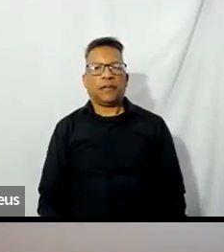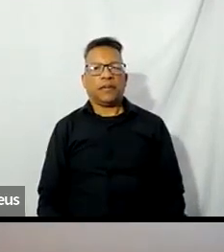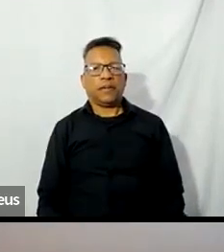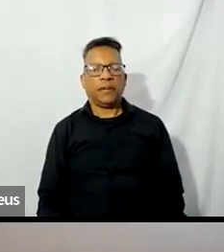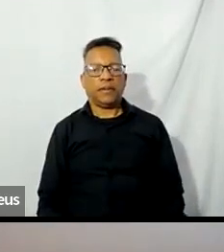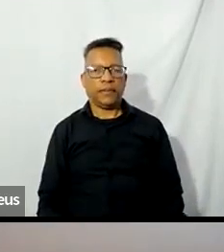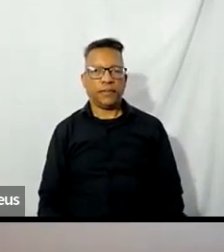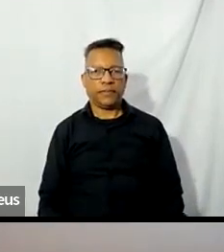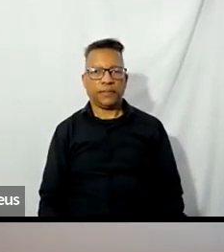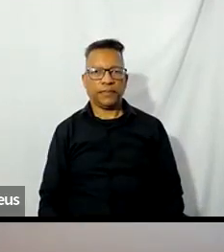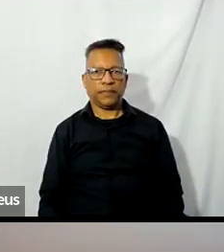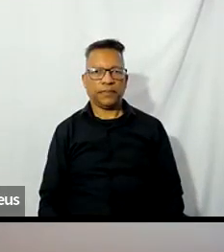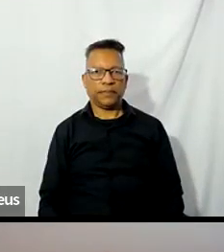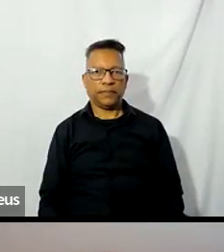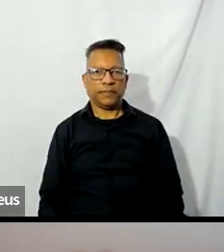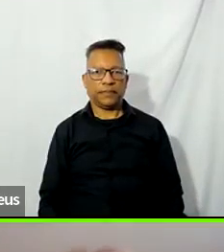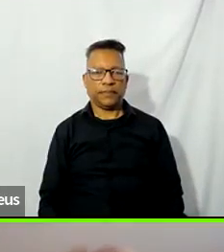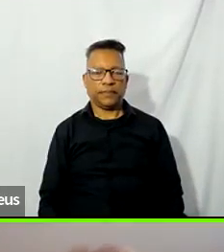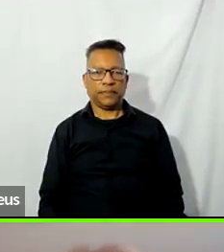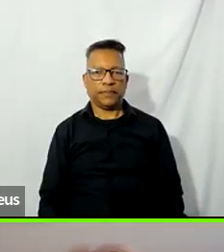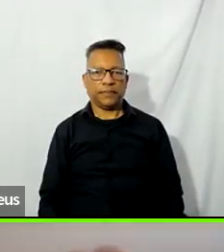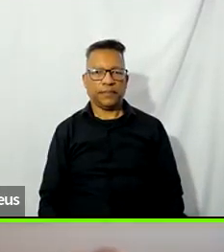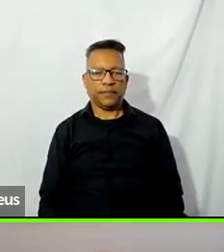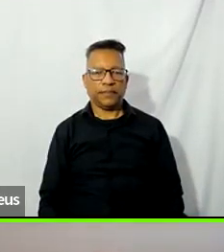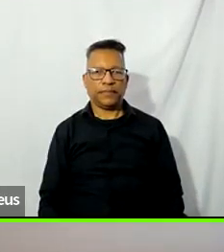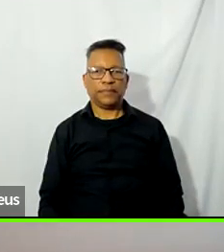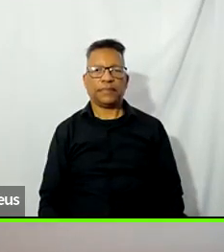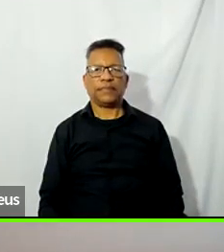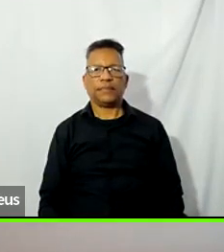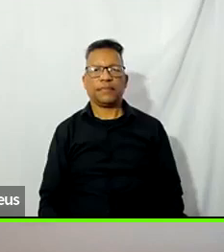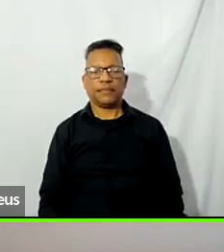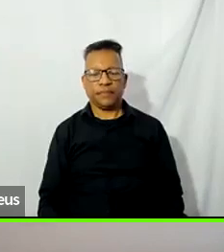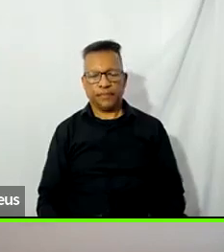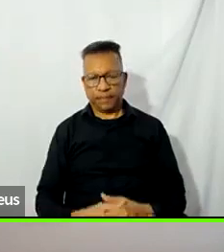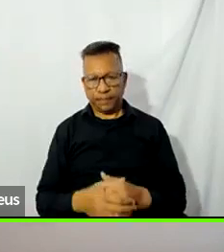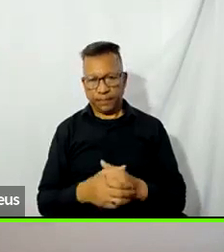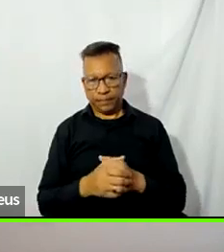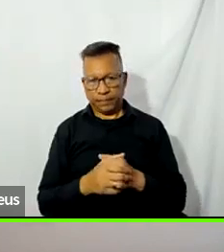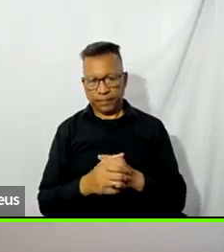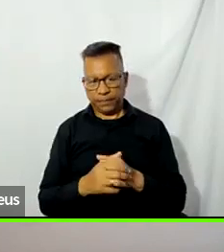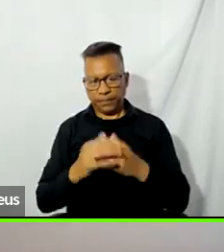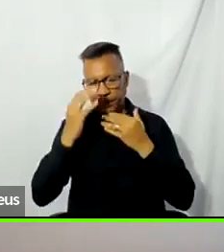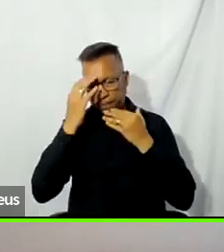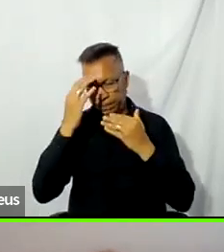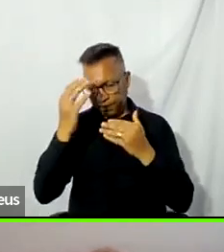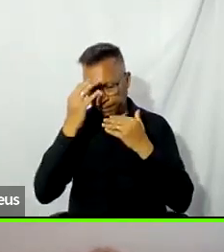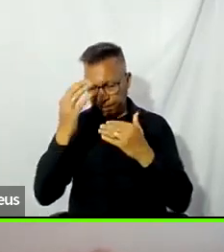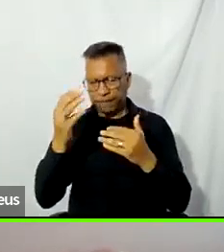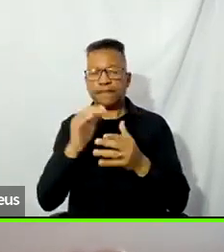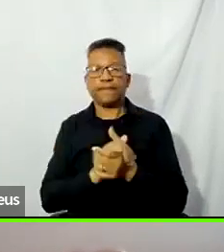We got Thank you very much . Pull up